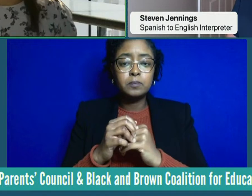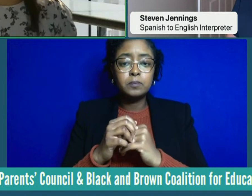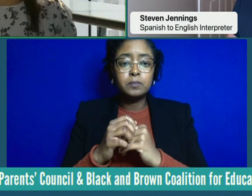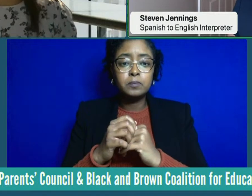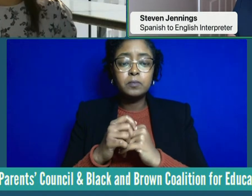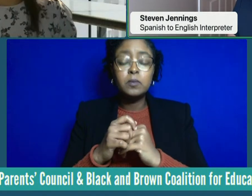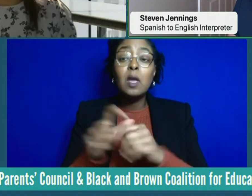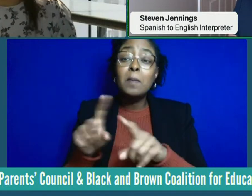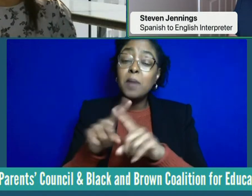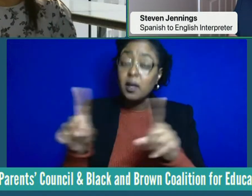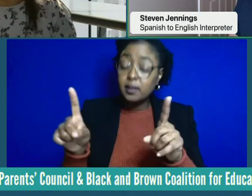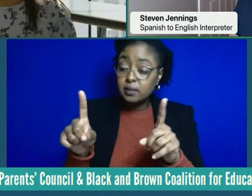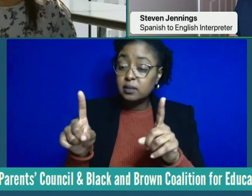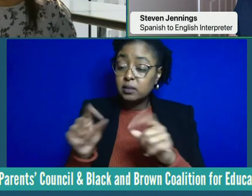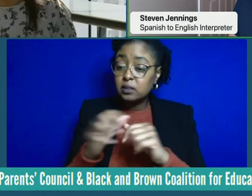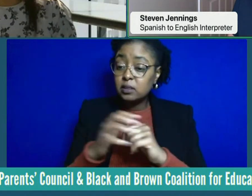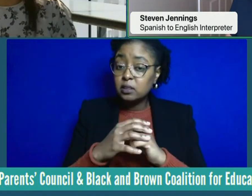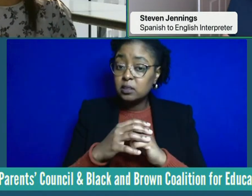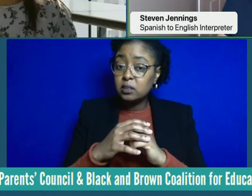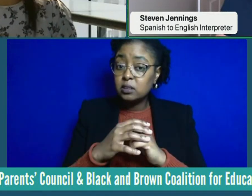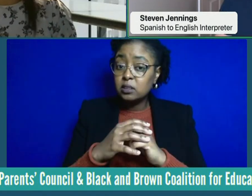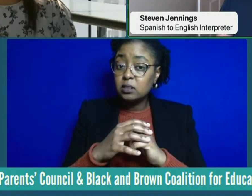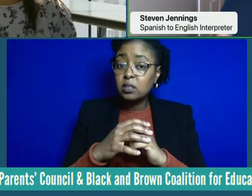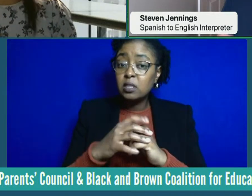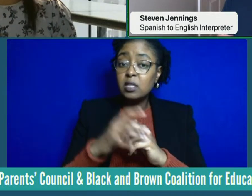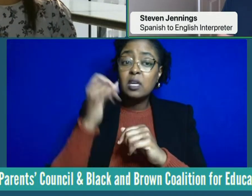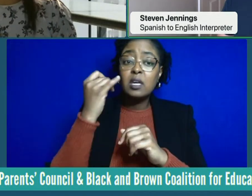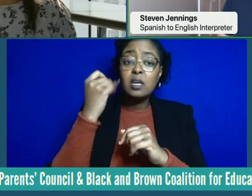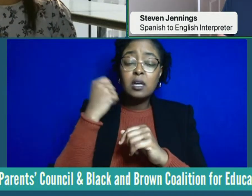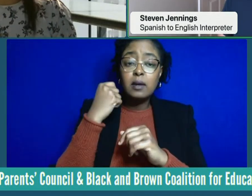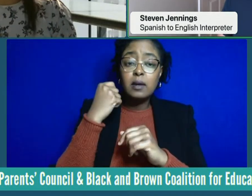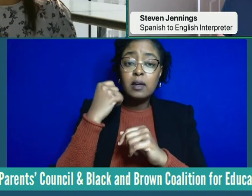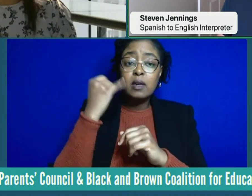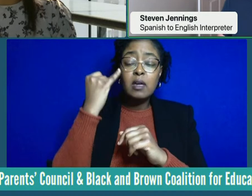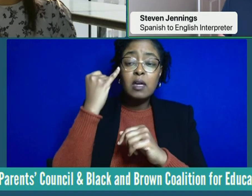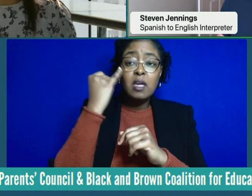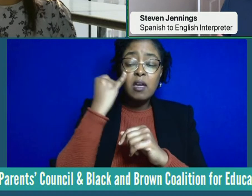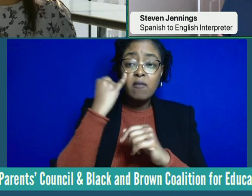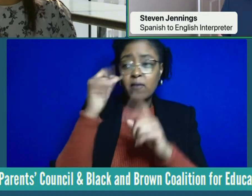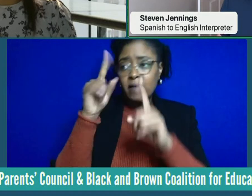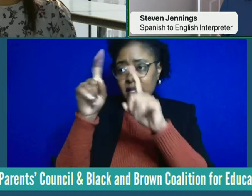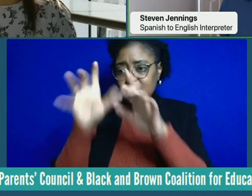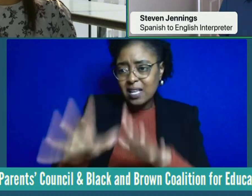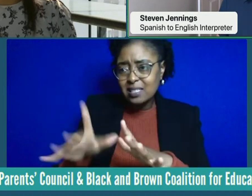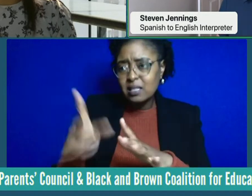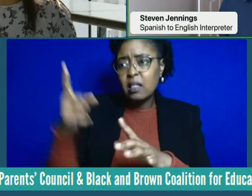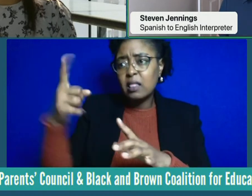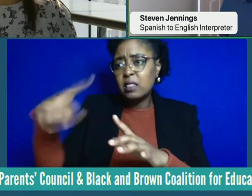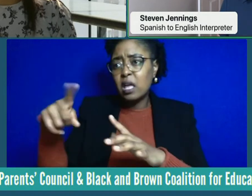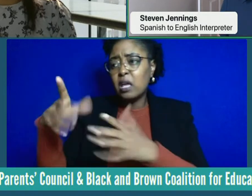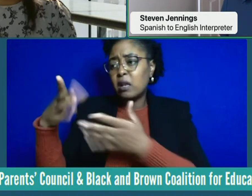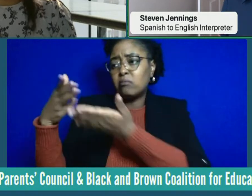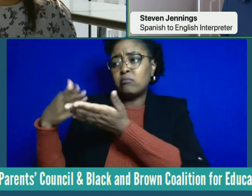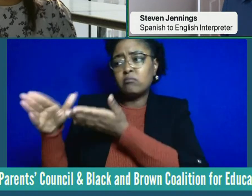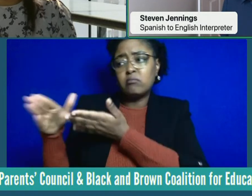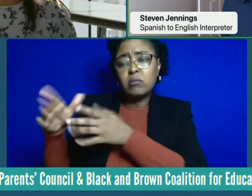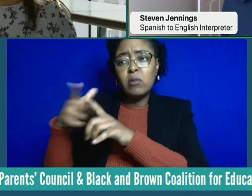Star. But to be, uh, for being